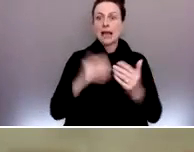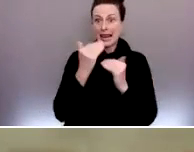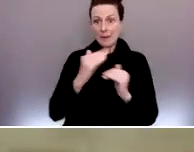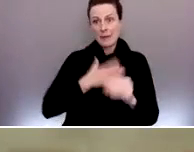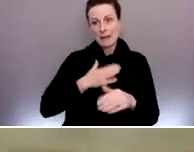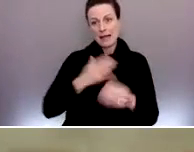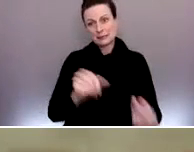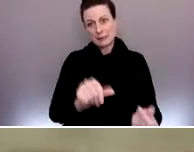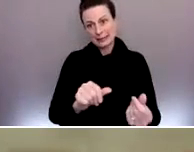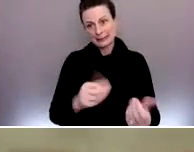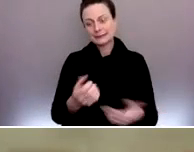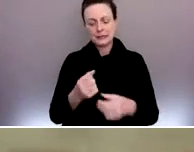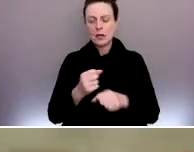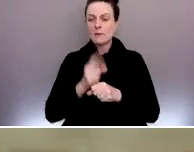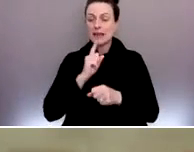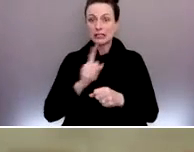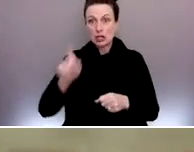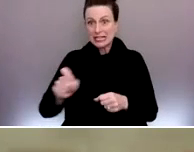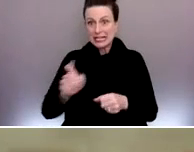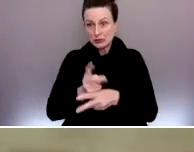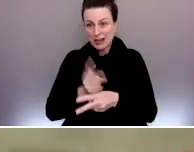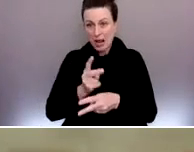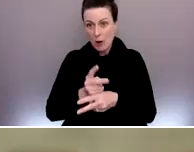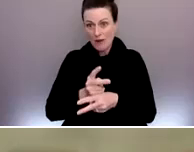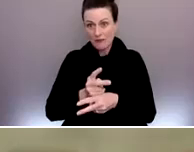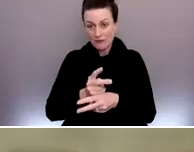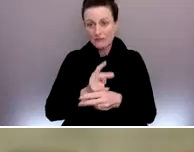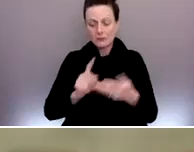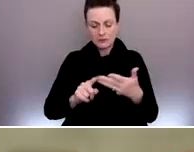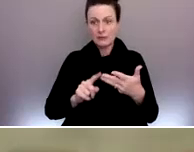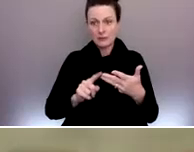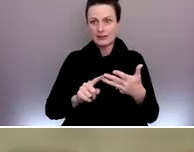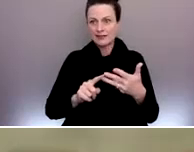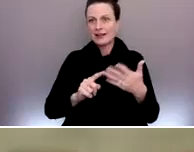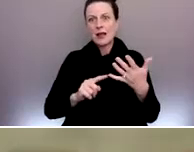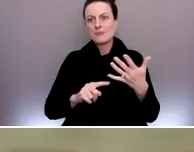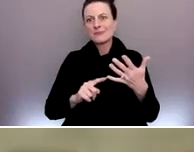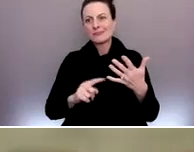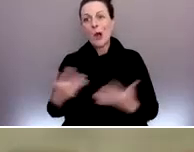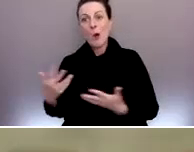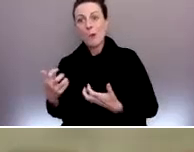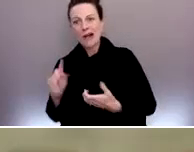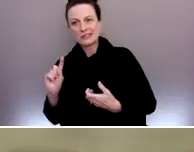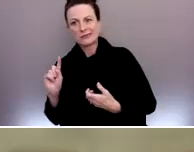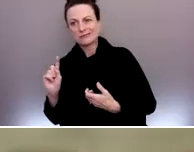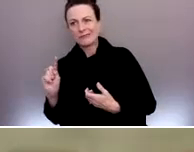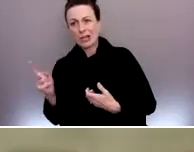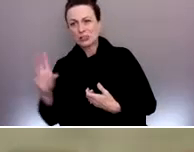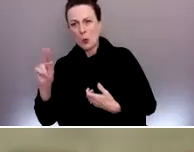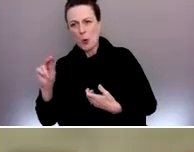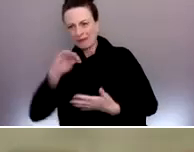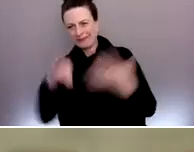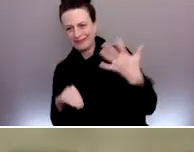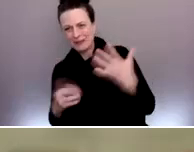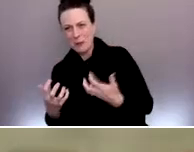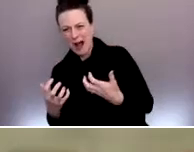making sure my needs are taken care of, and all of my wants, for all of my wants. Continue to